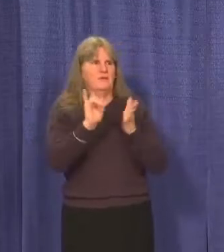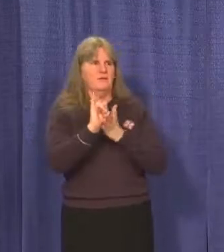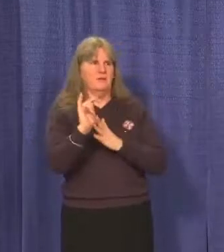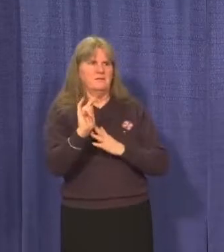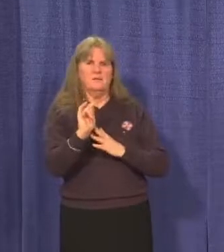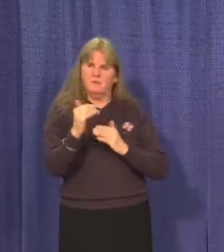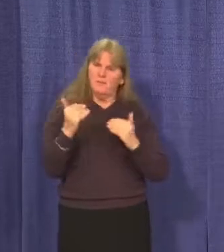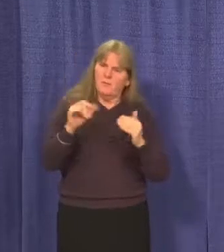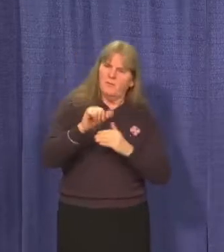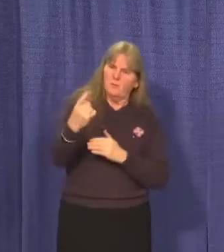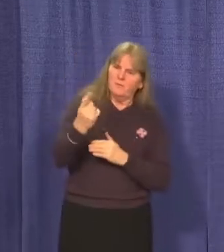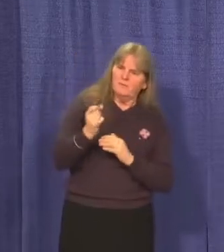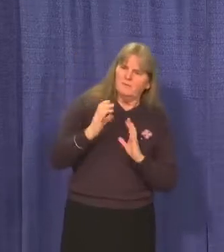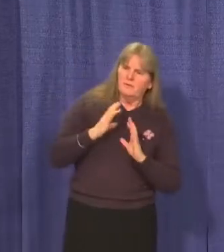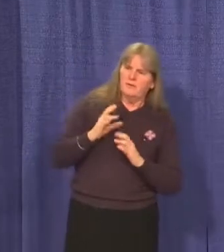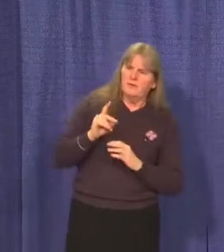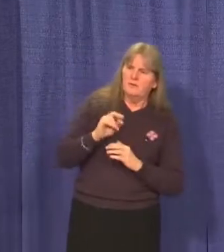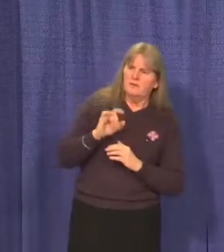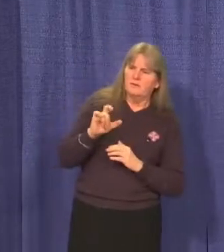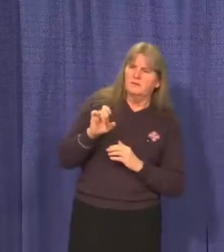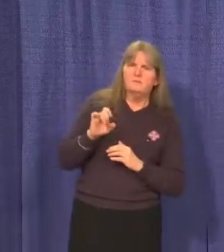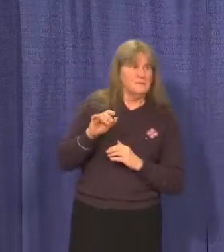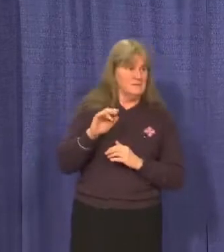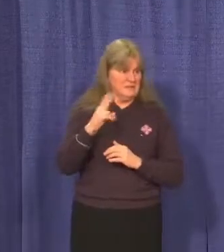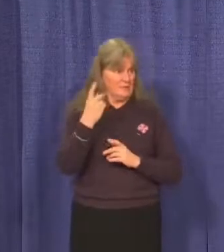clarification. Pat: Sorry, please go ahead.